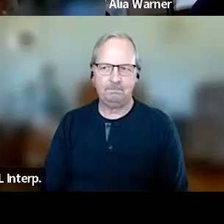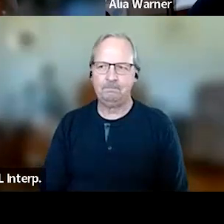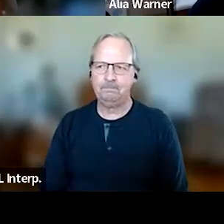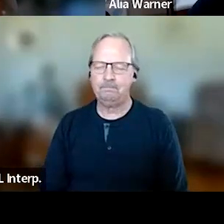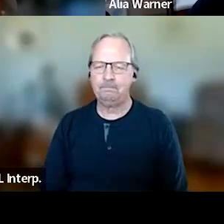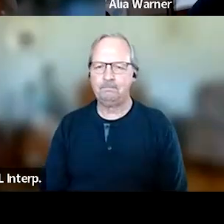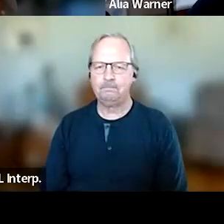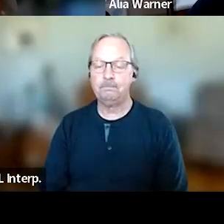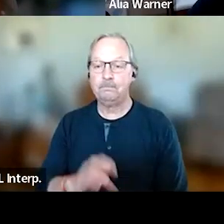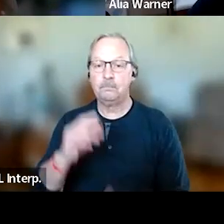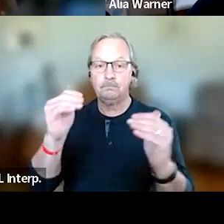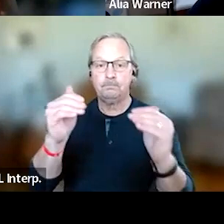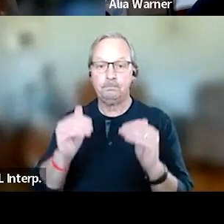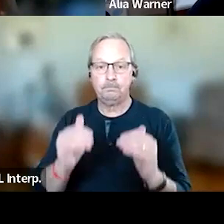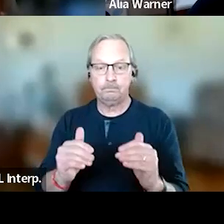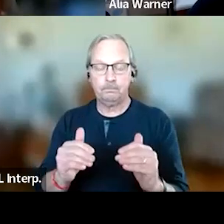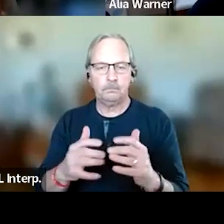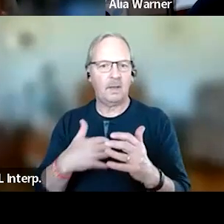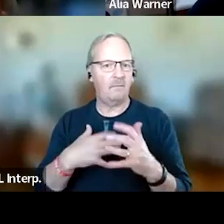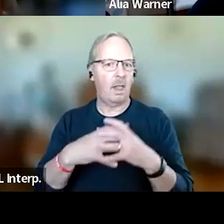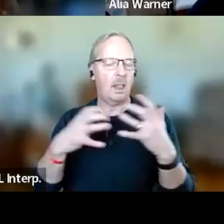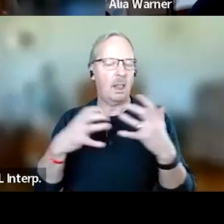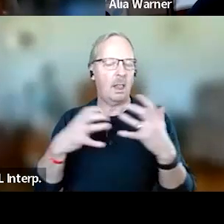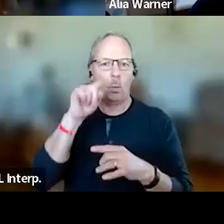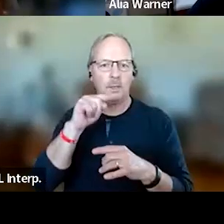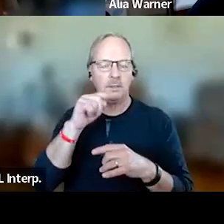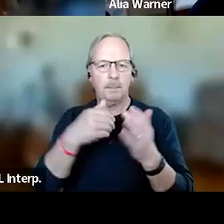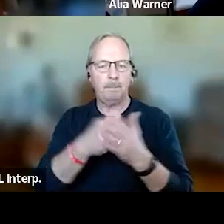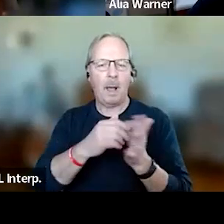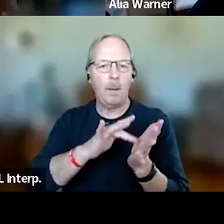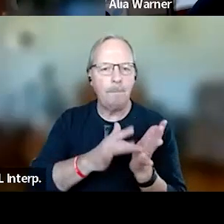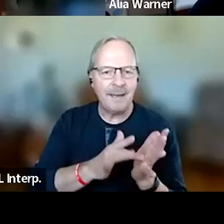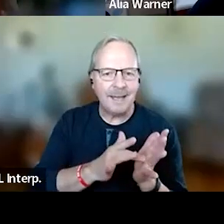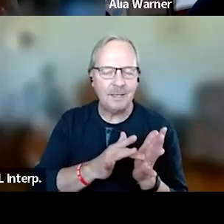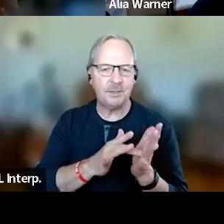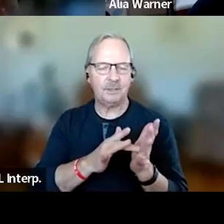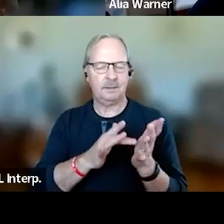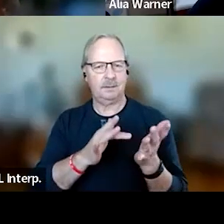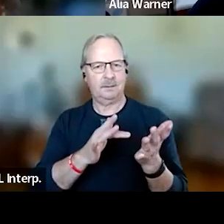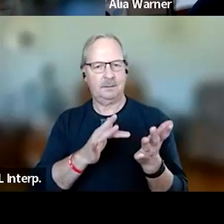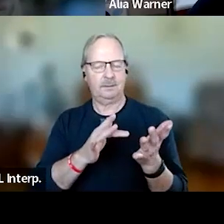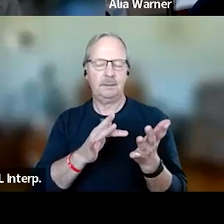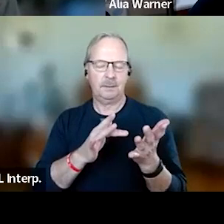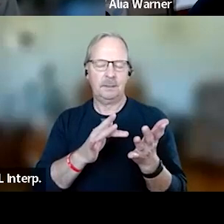Okay, we have a lot of questions about medication adherence and basically how do